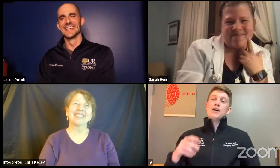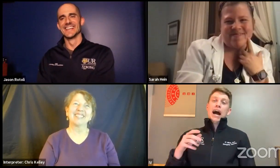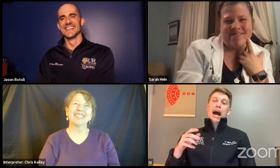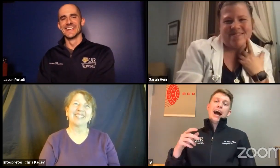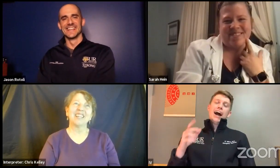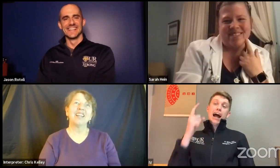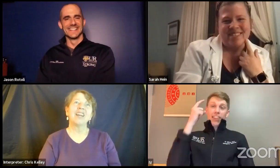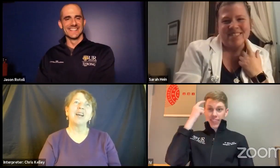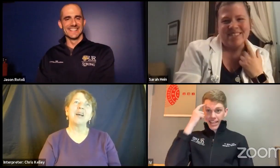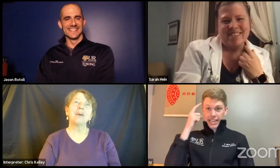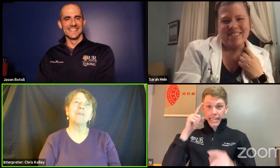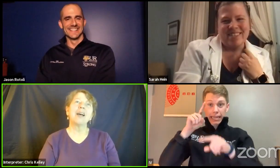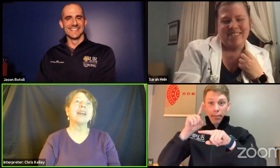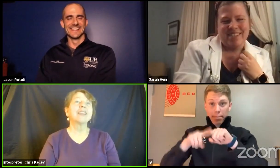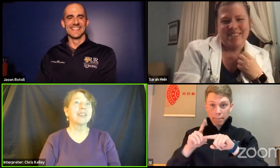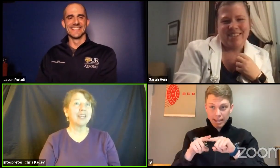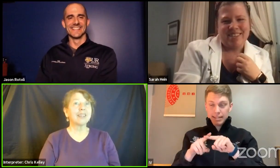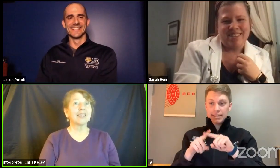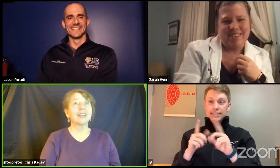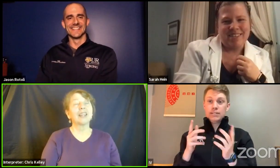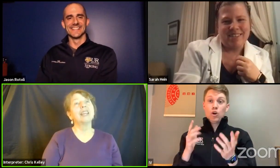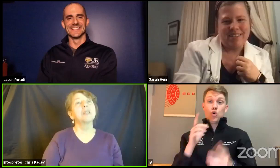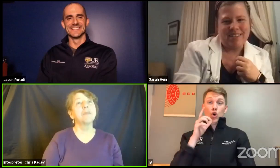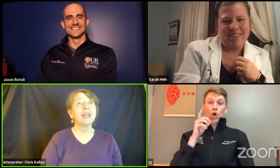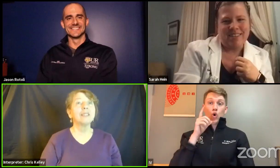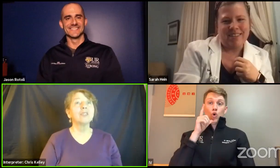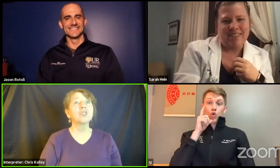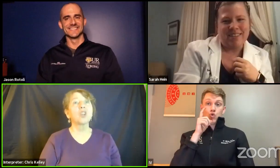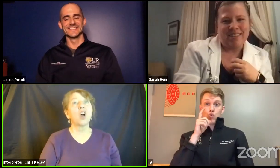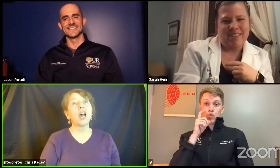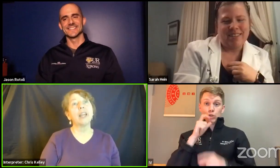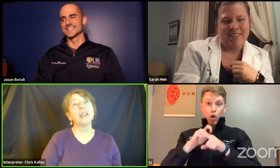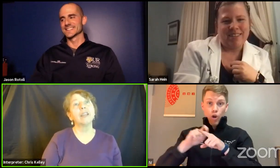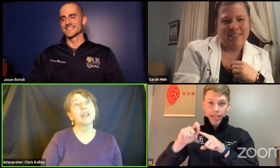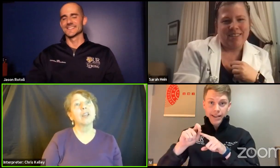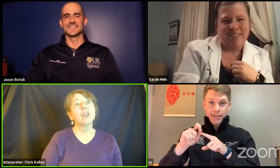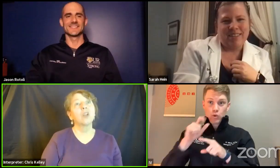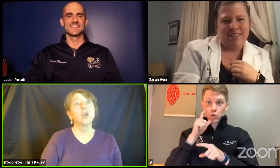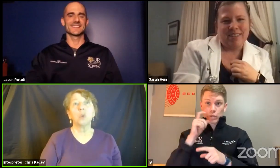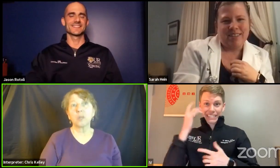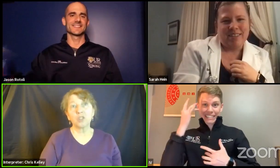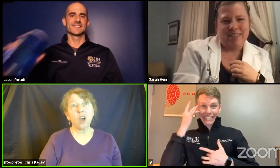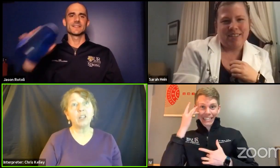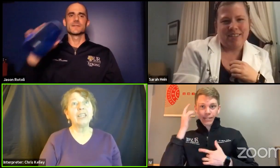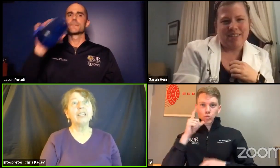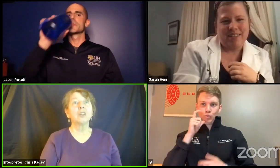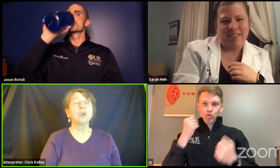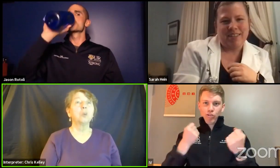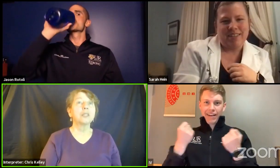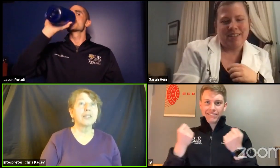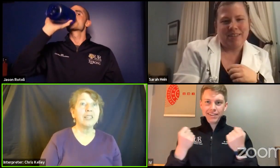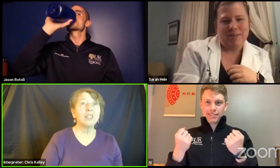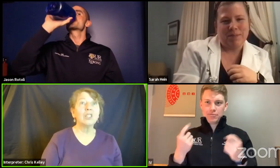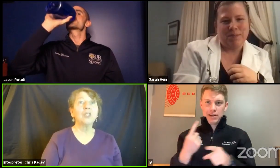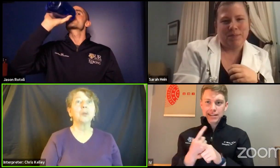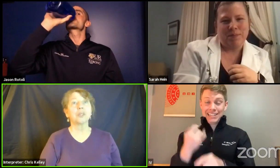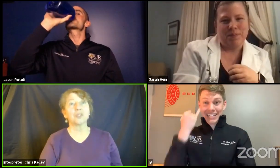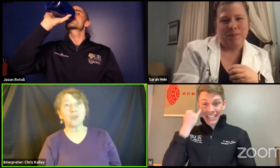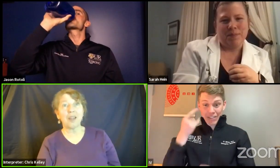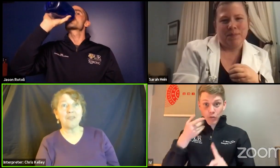clear, especially in an emergent situation. At times also when we put in a certified Deaf interpreter it